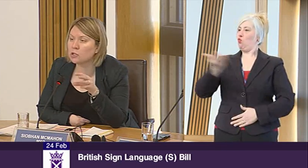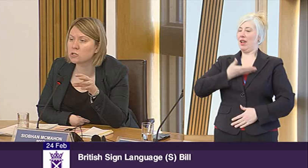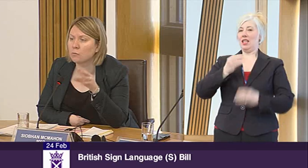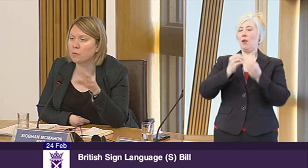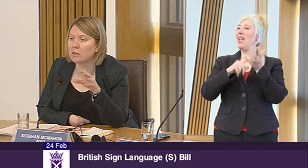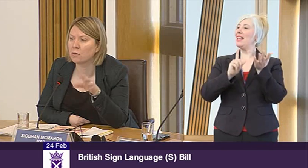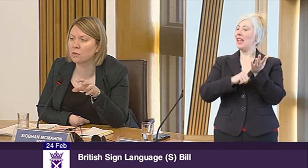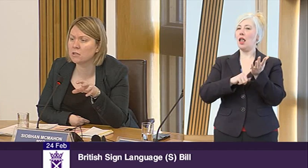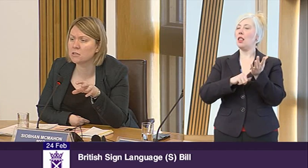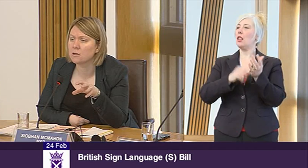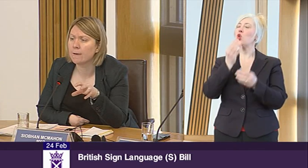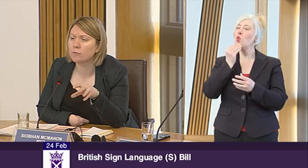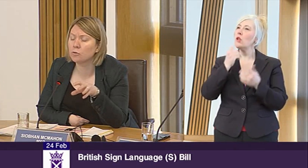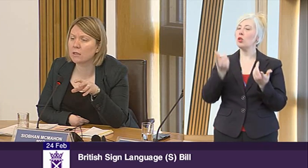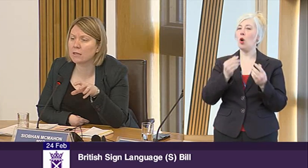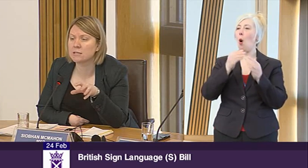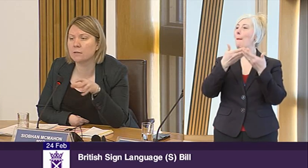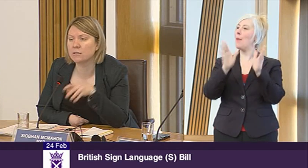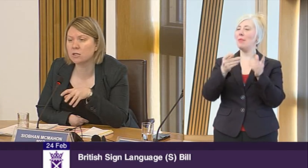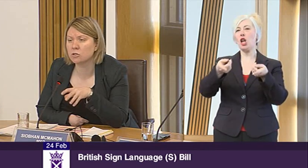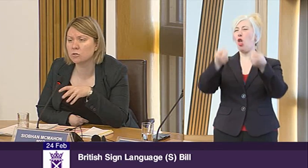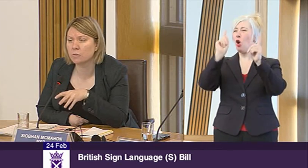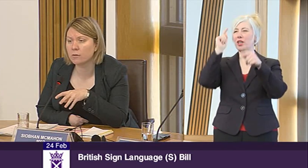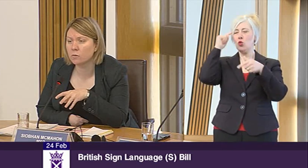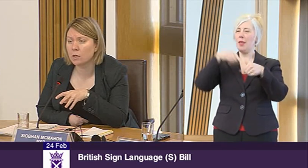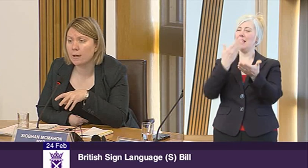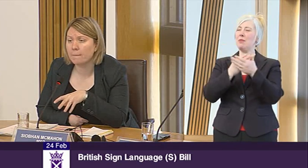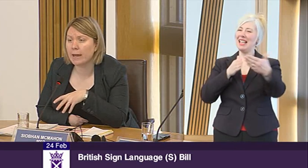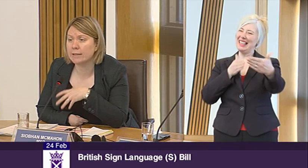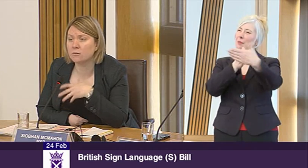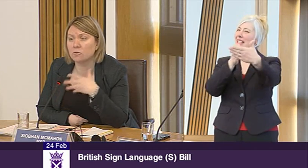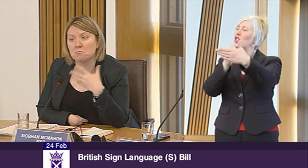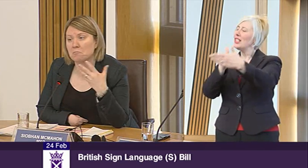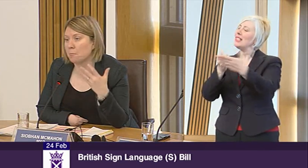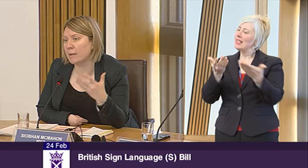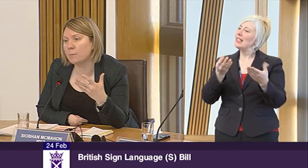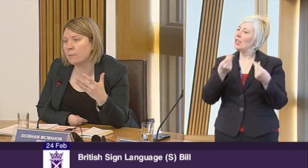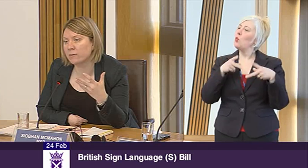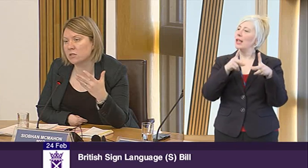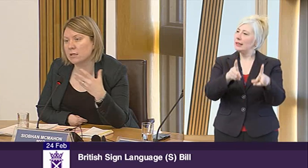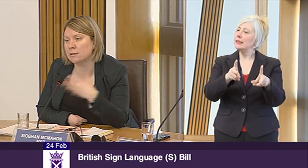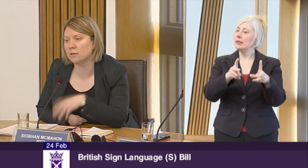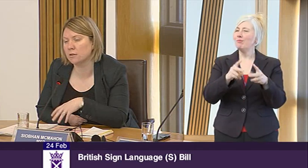for BSL users or duties on public authorities. Is that a limitation of the bill?